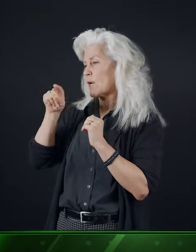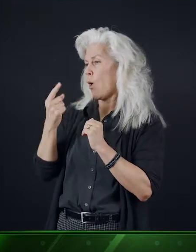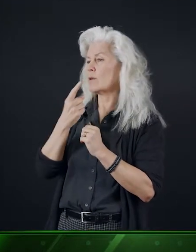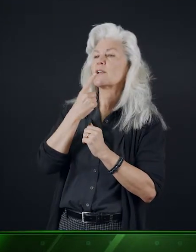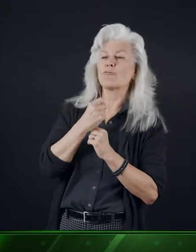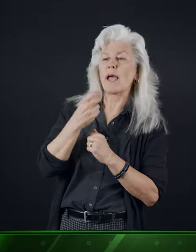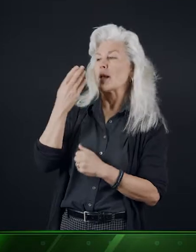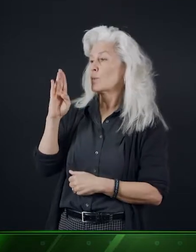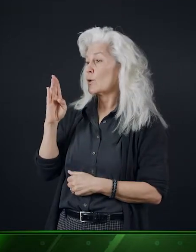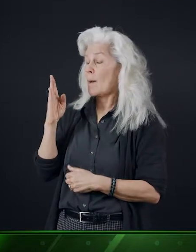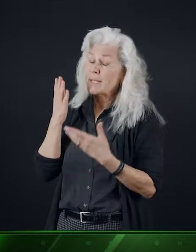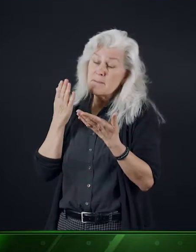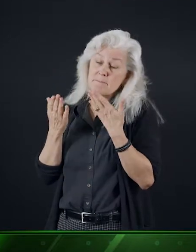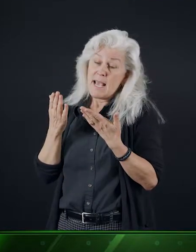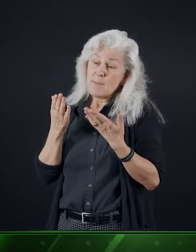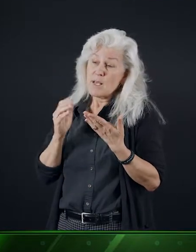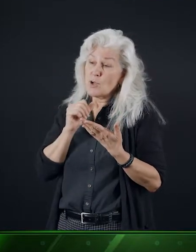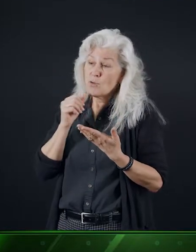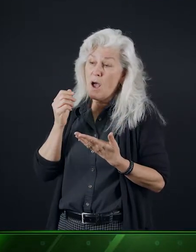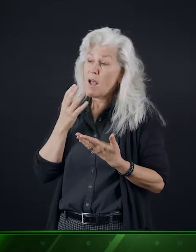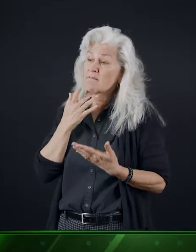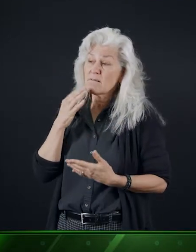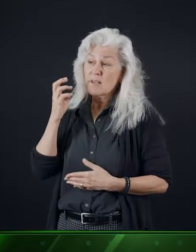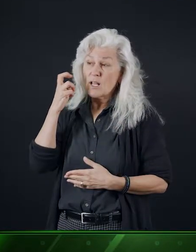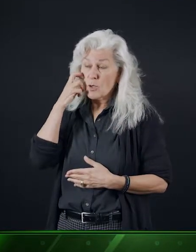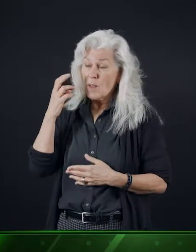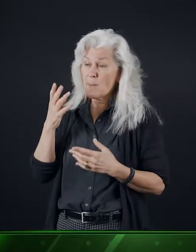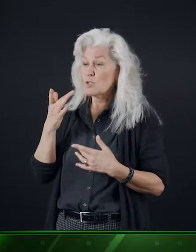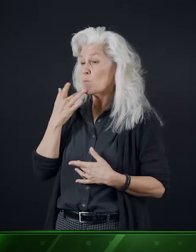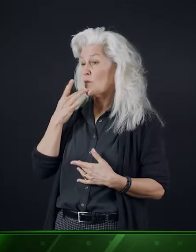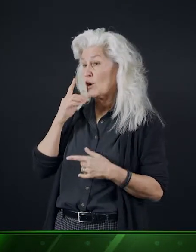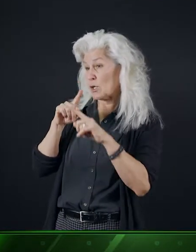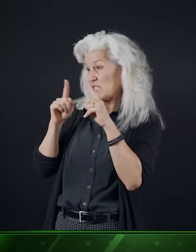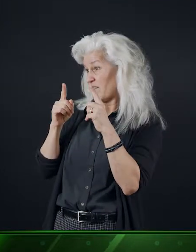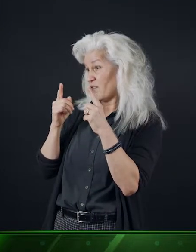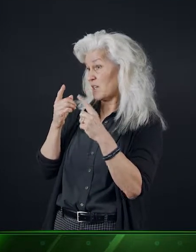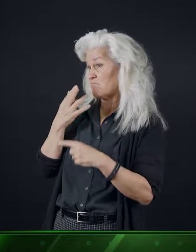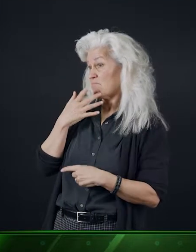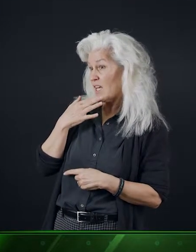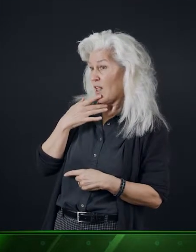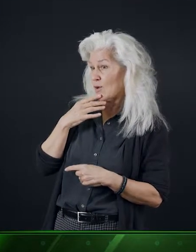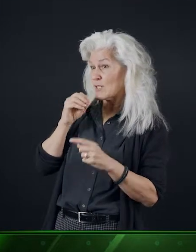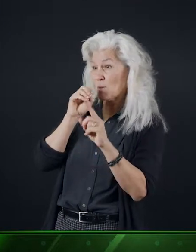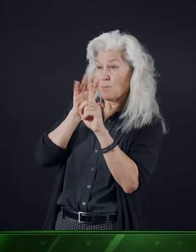and you find that different colors pop more or you just want more customization, I think these are really good for player choice.